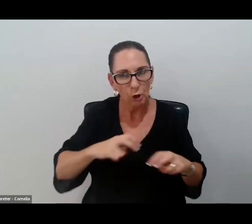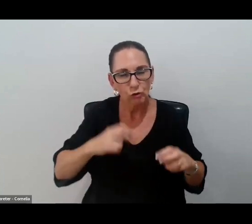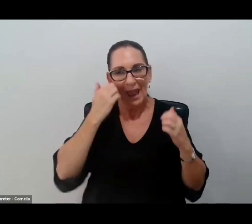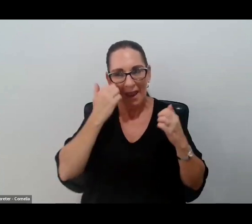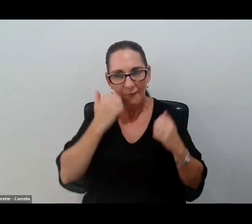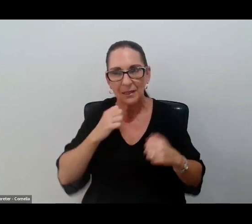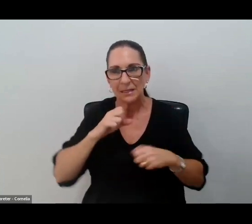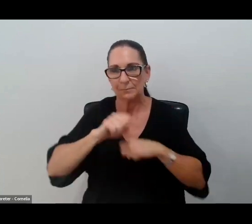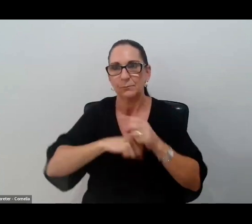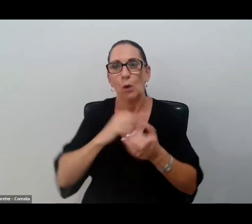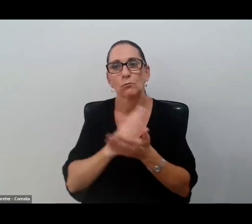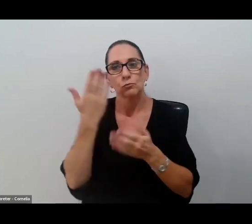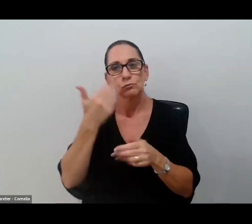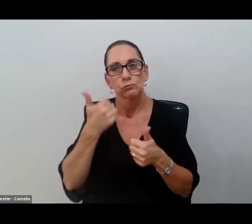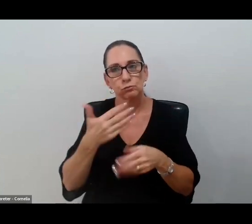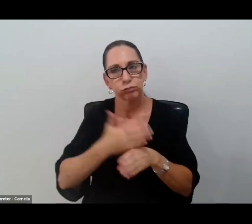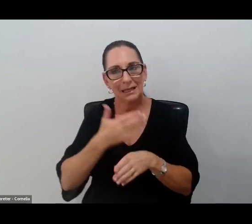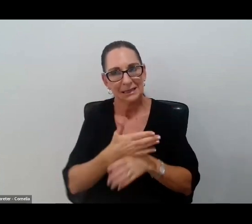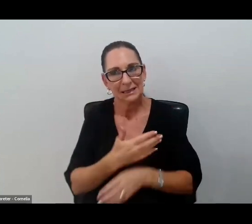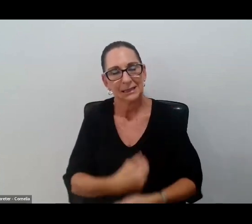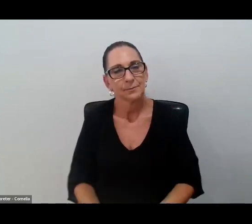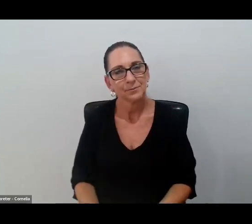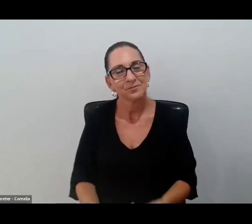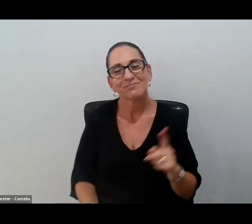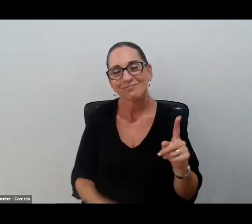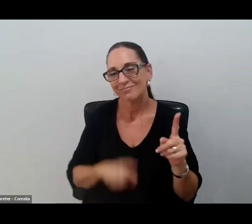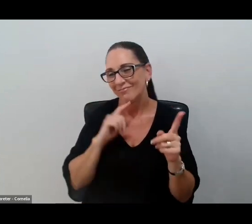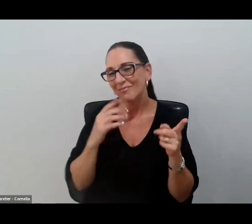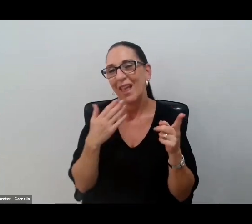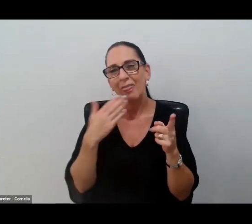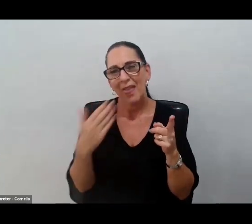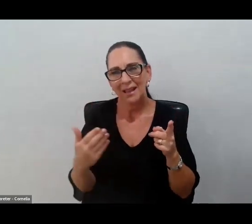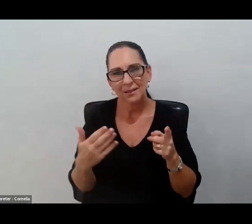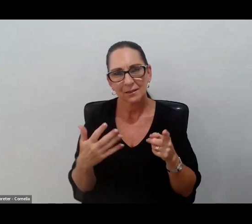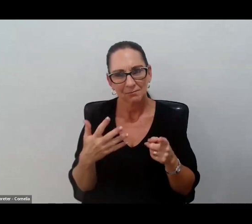Jane Britt: Yeah, thank you, Rod. It sounds like there's a lot of wide ranging activities